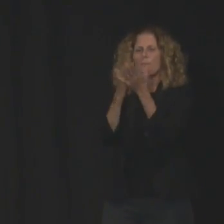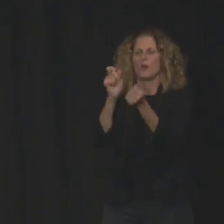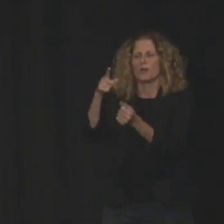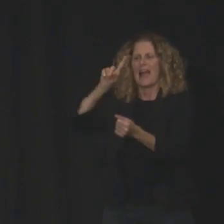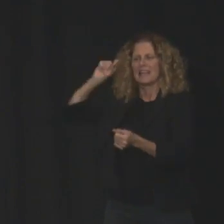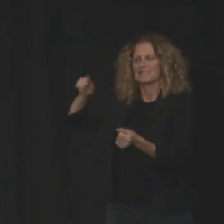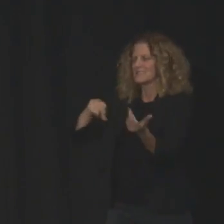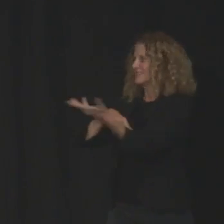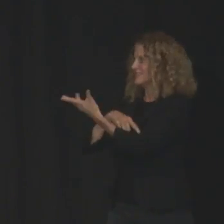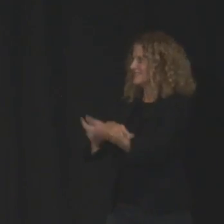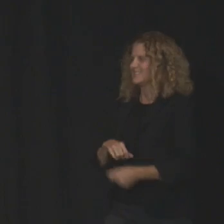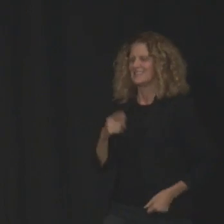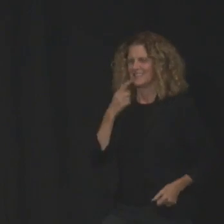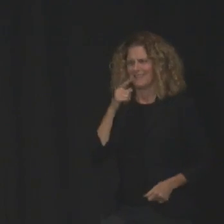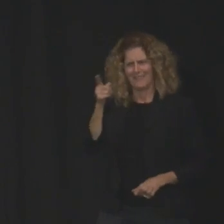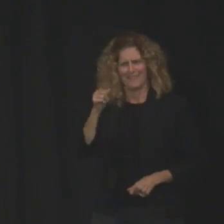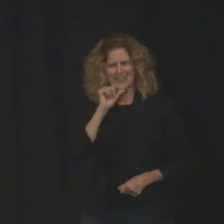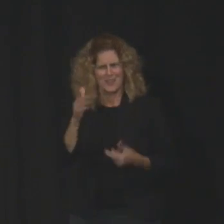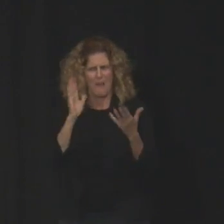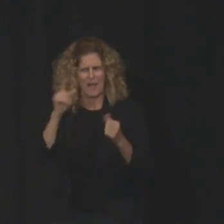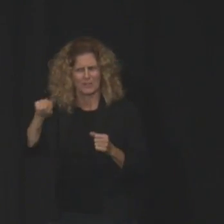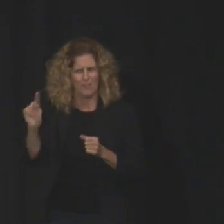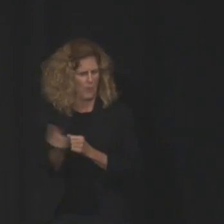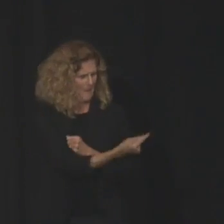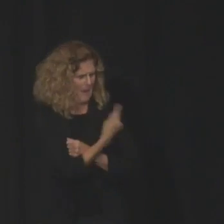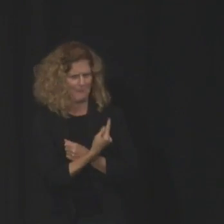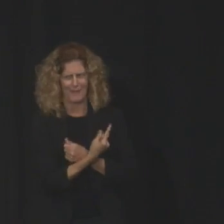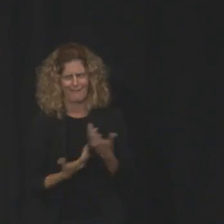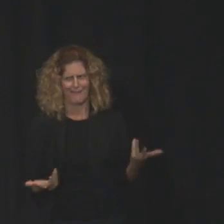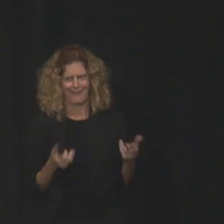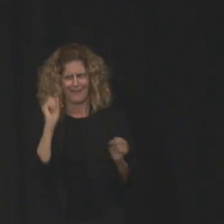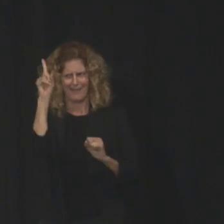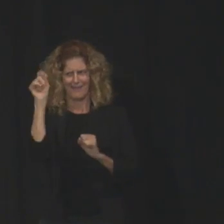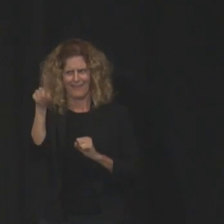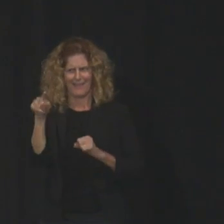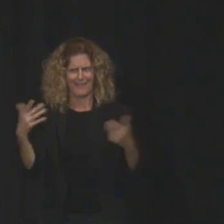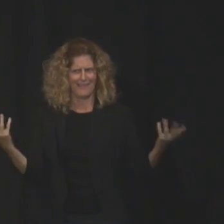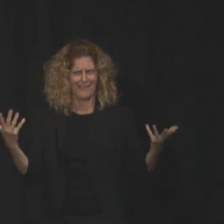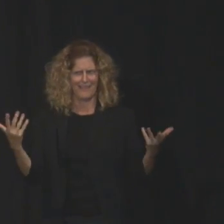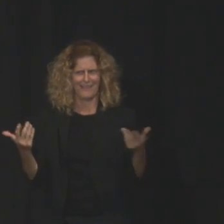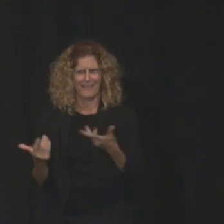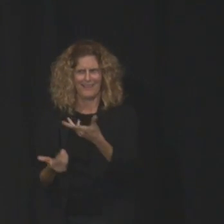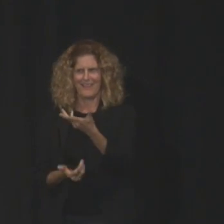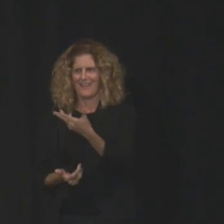you're supposed to come up here. Audience female: Well I, I can hear. So um...